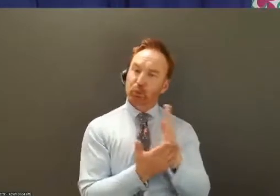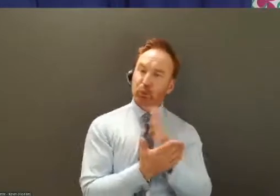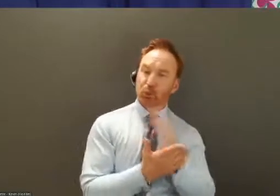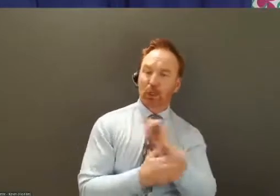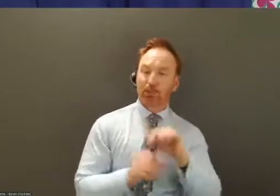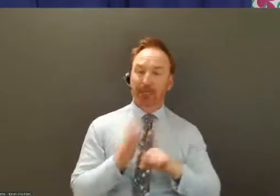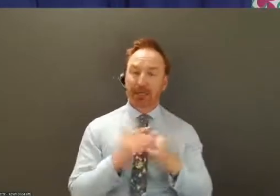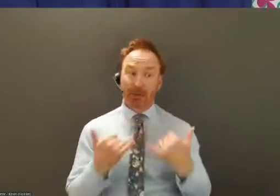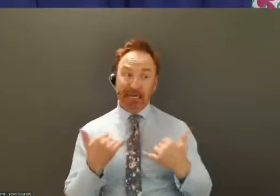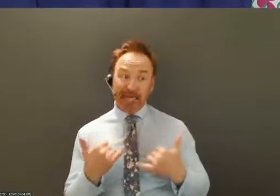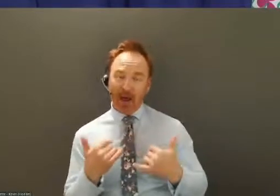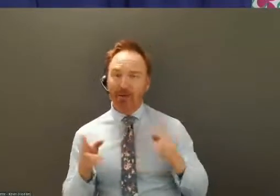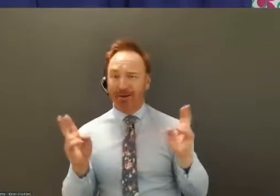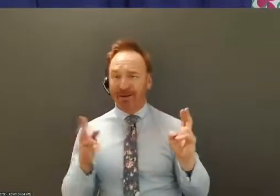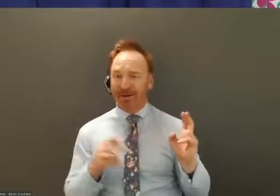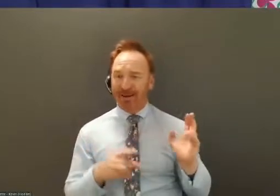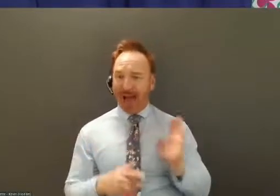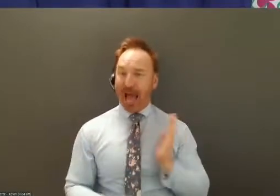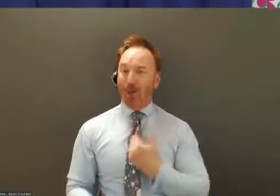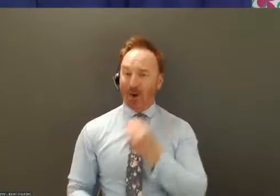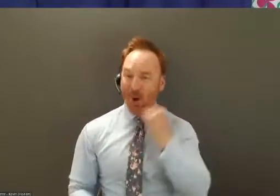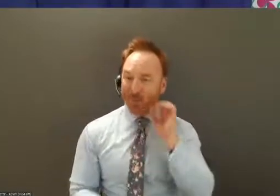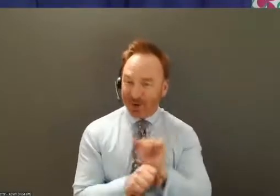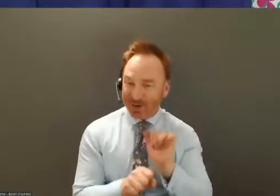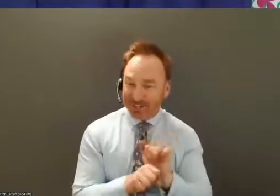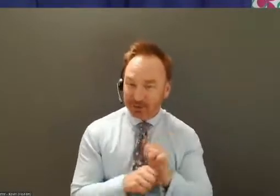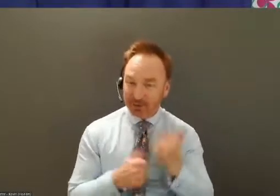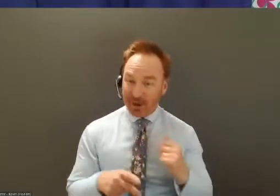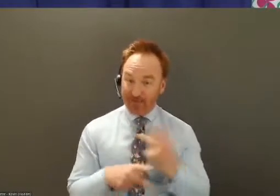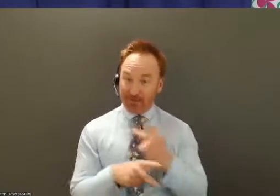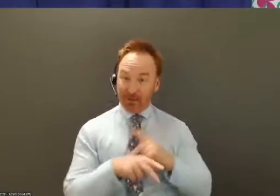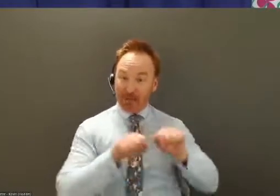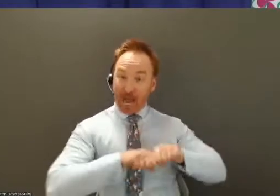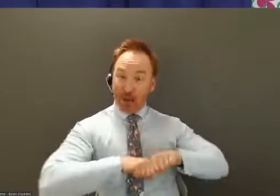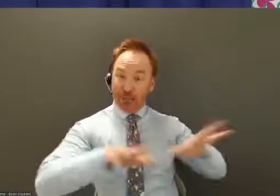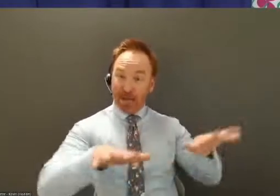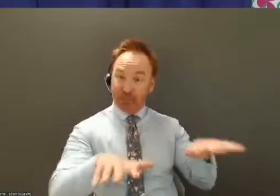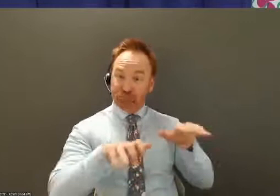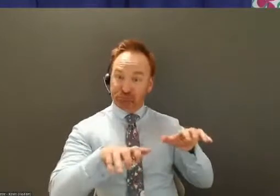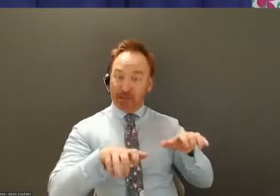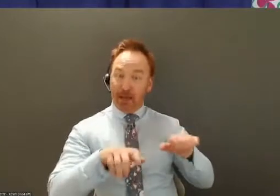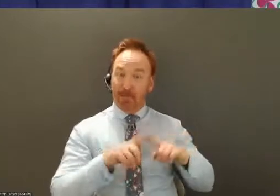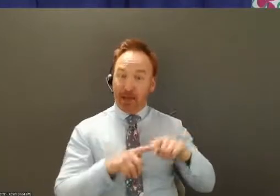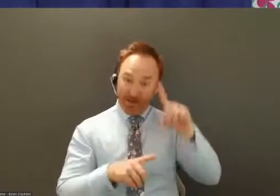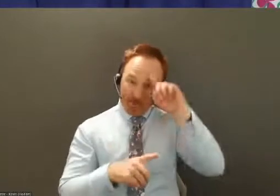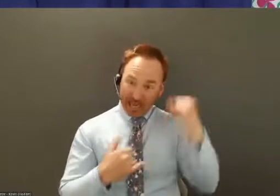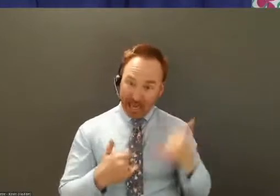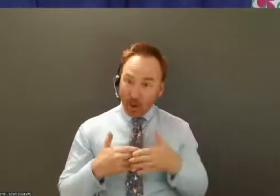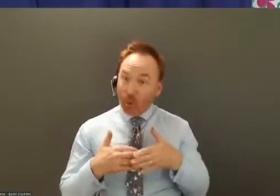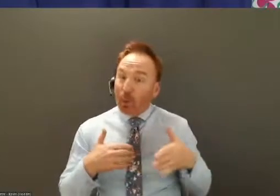for any events as the premier referred to we are referring alongside event operators to